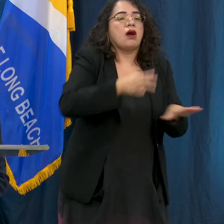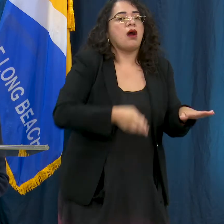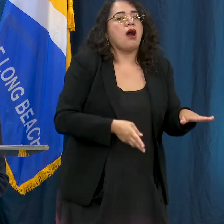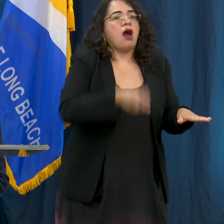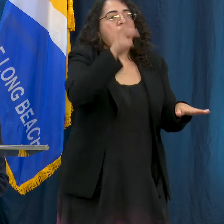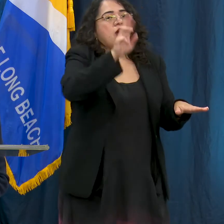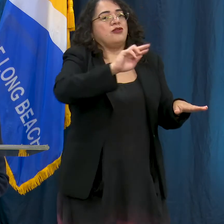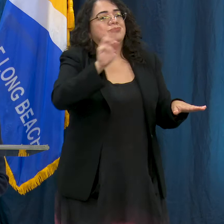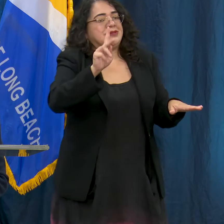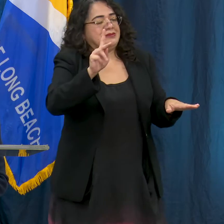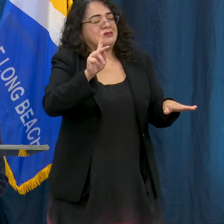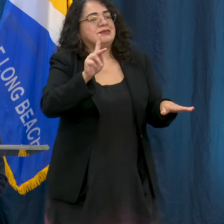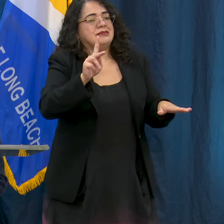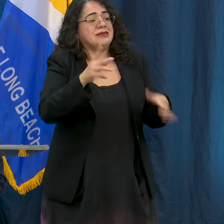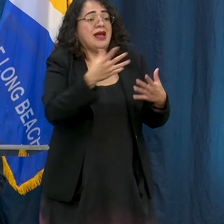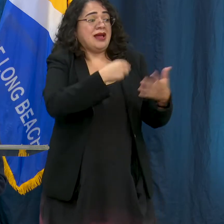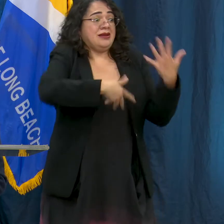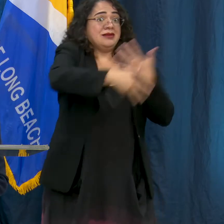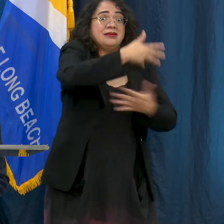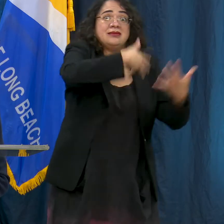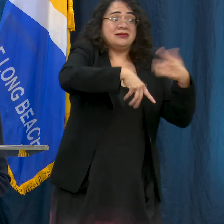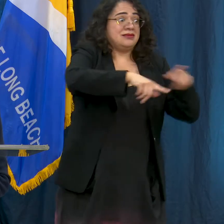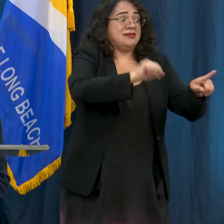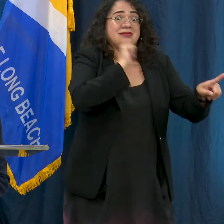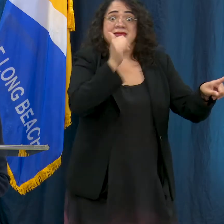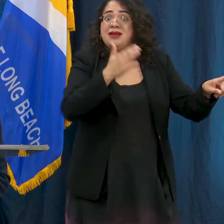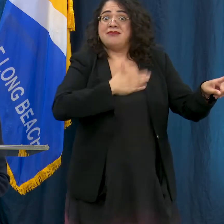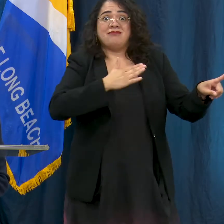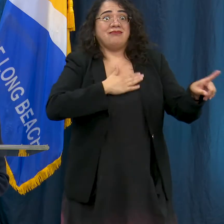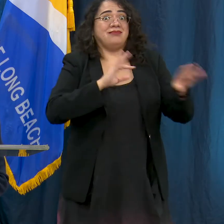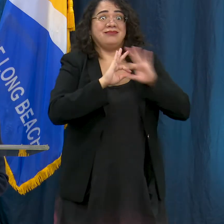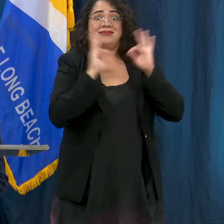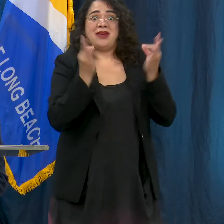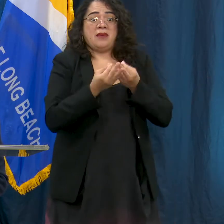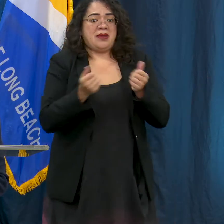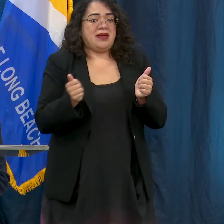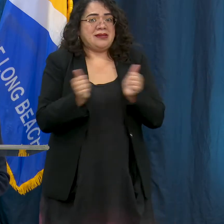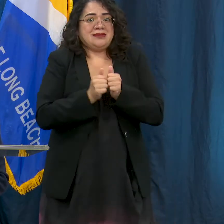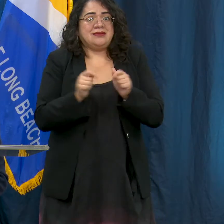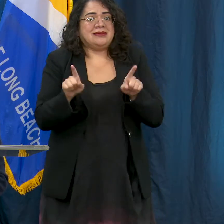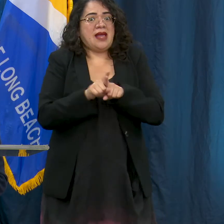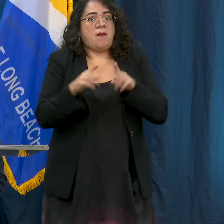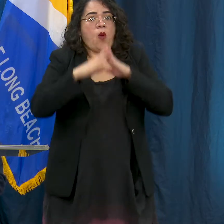with people you don't live with. Here are a few questions that you should ask yourself as your walking the door. How many people are you gonna